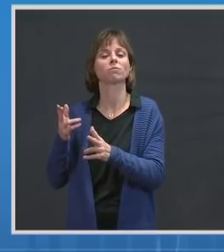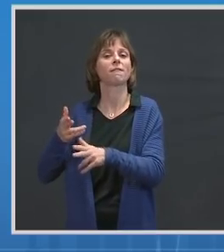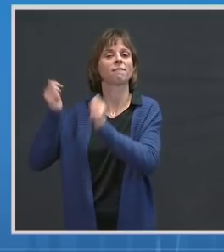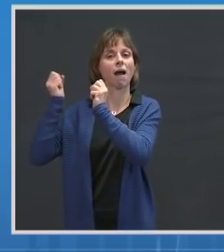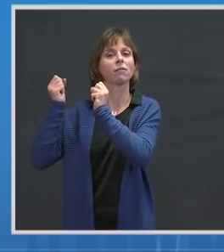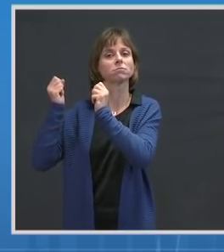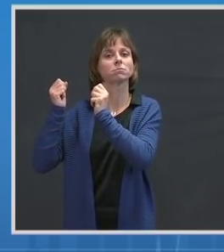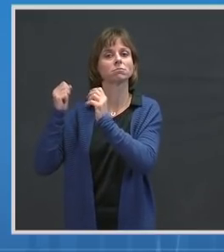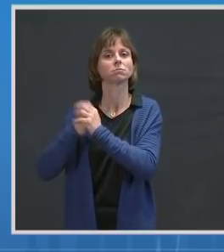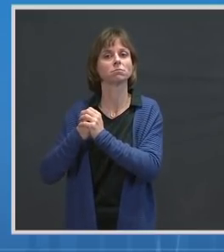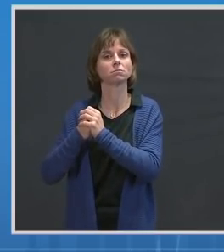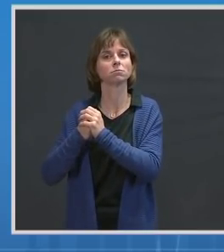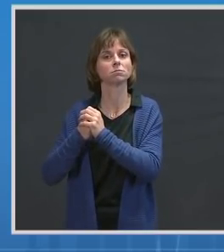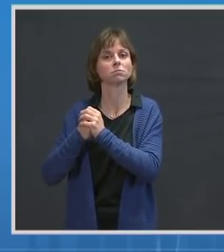Male Speaker: Next we'll go to Ed O'Keefe at CBS.